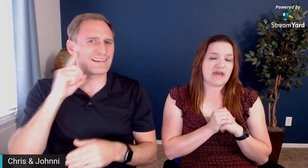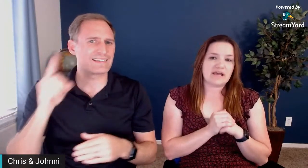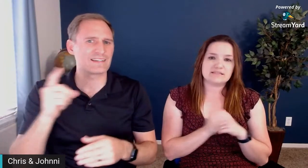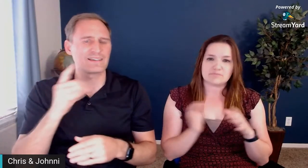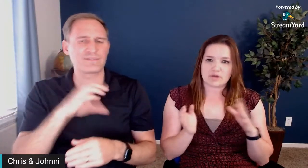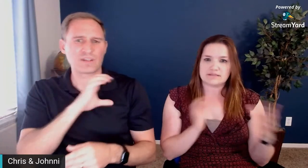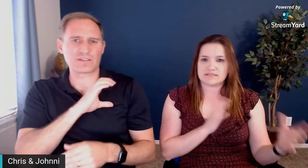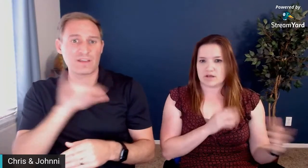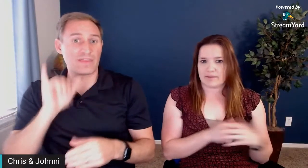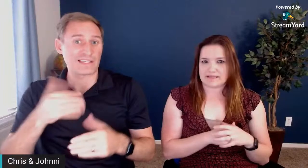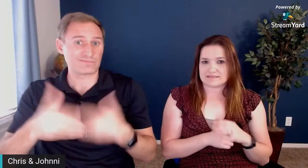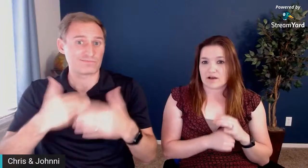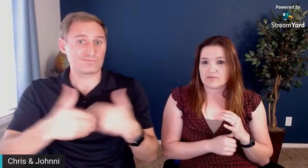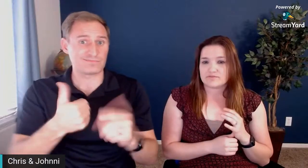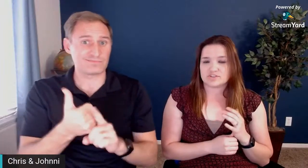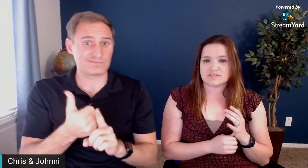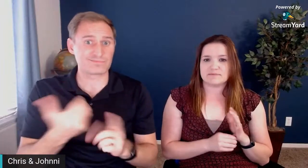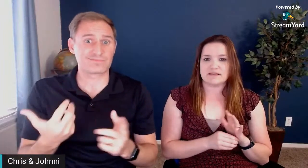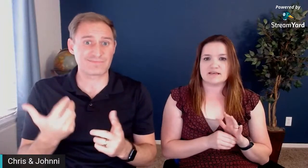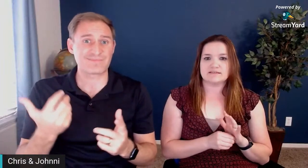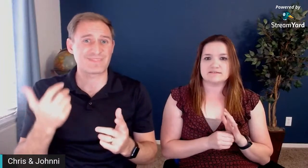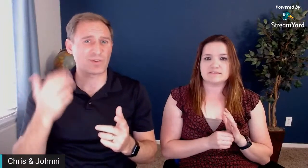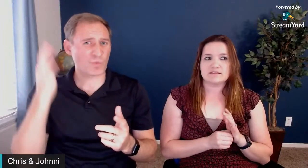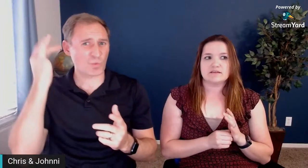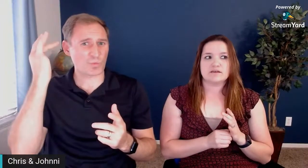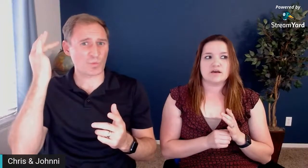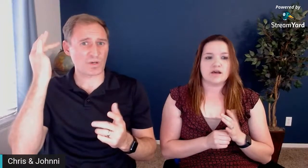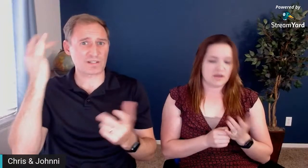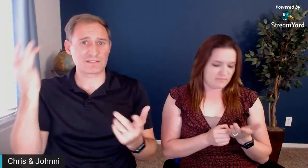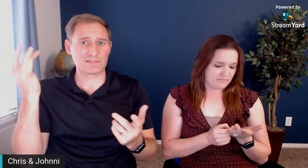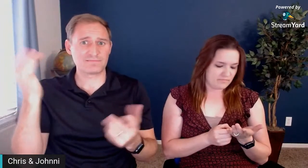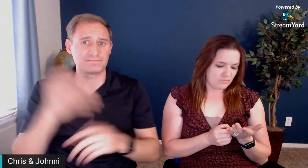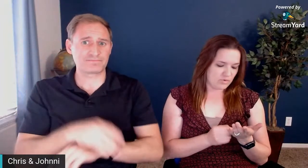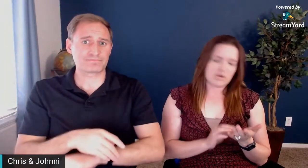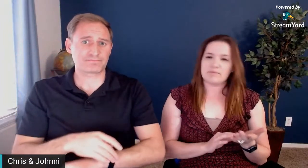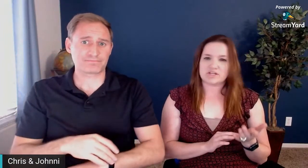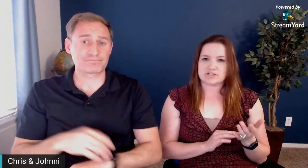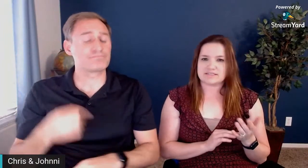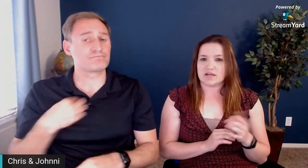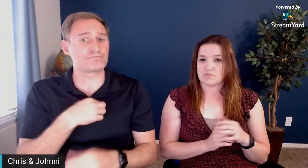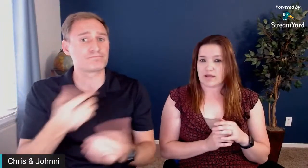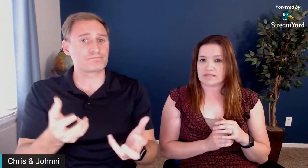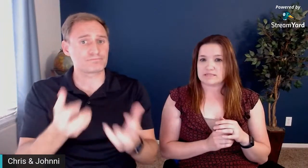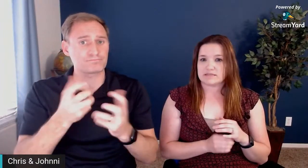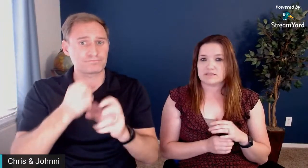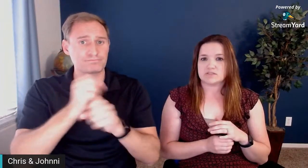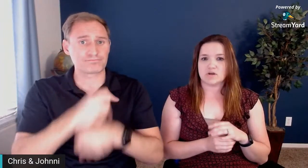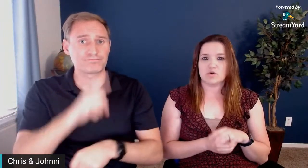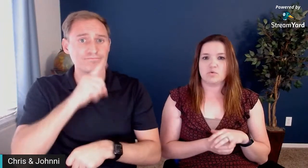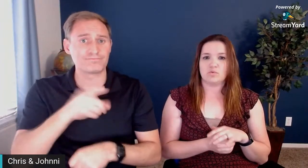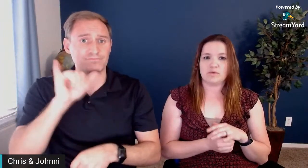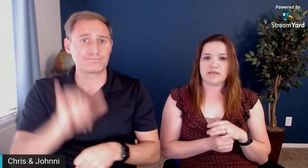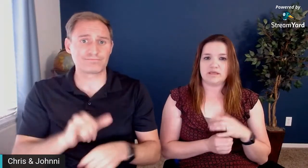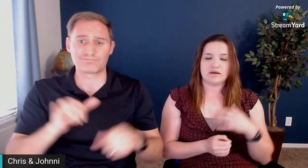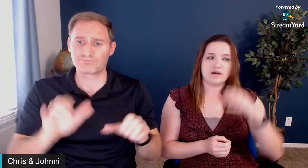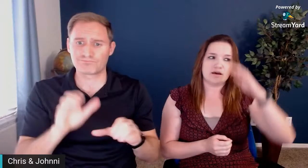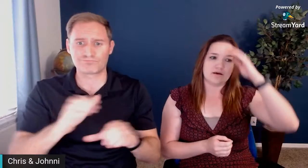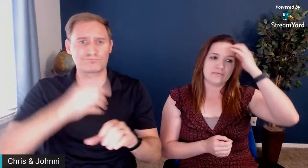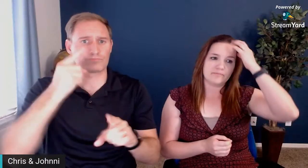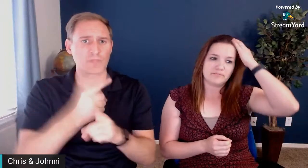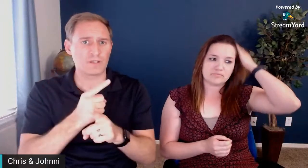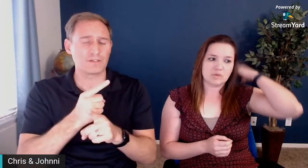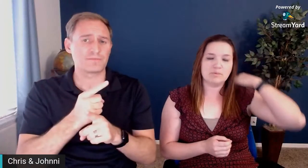that is a process all by itself just because um we want to make sure it's done right so we um we'll